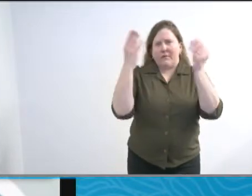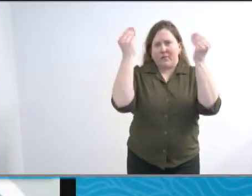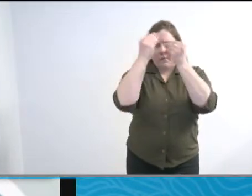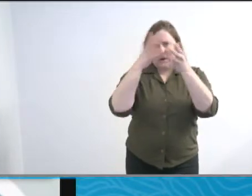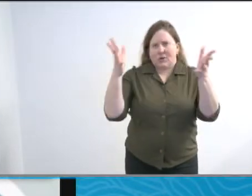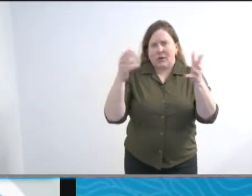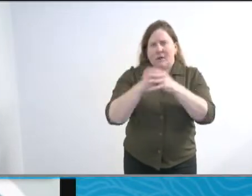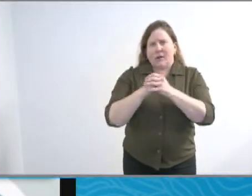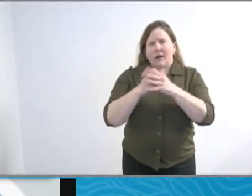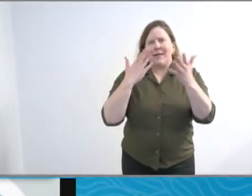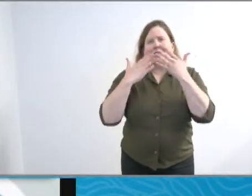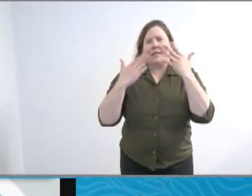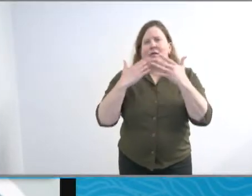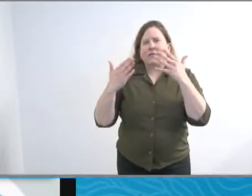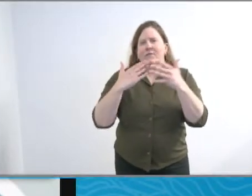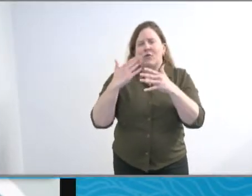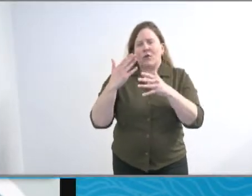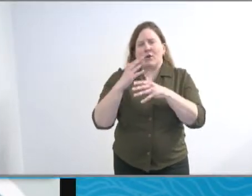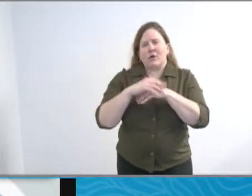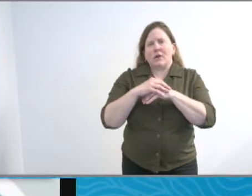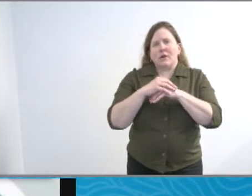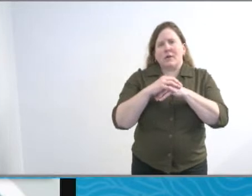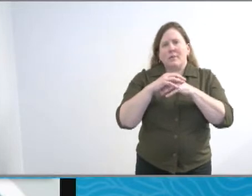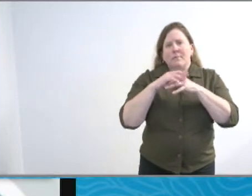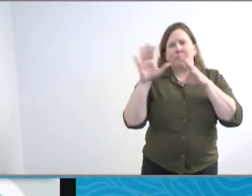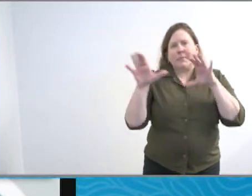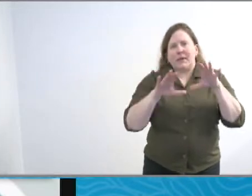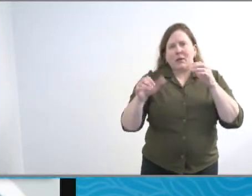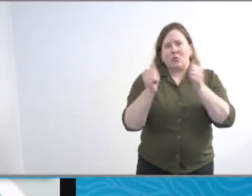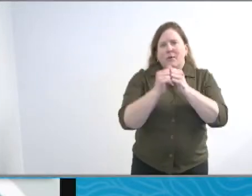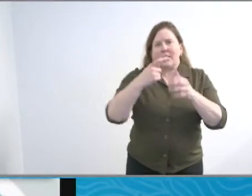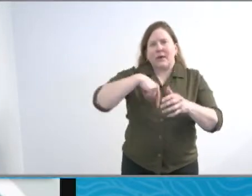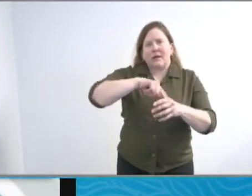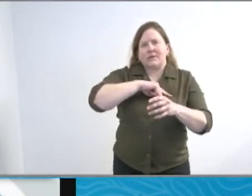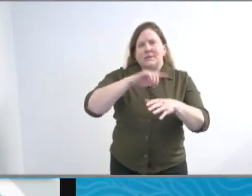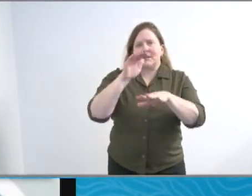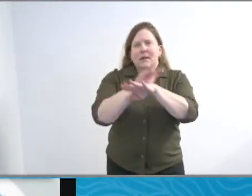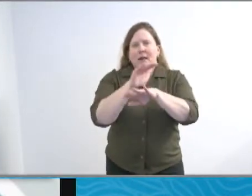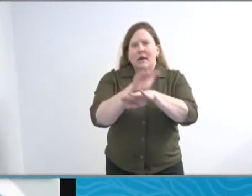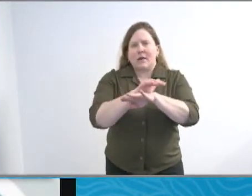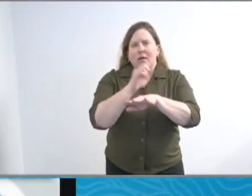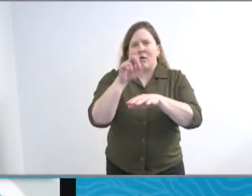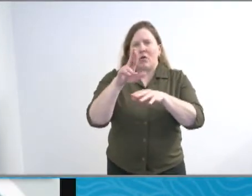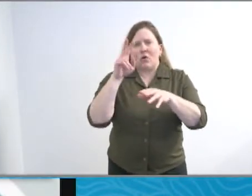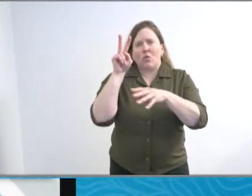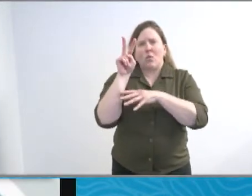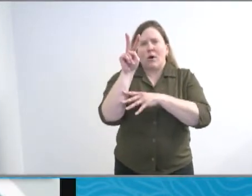So thank you for taking the time to be with us, whether it's tonight or whether you're watching us sometime in the future,